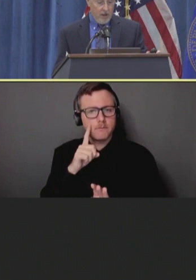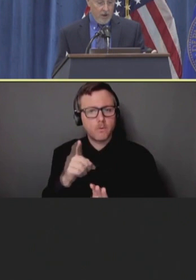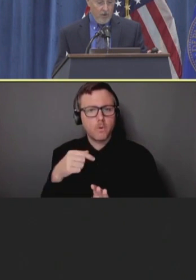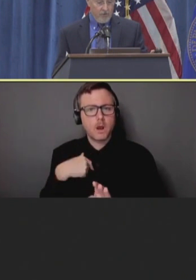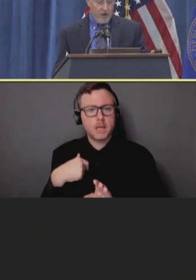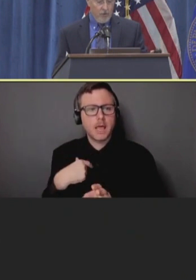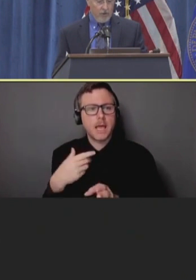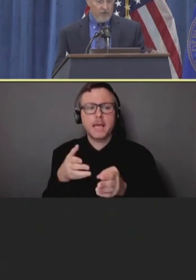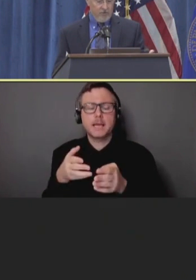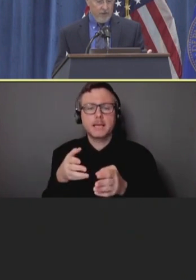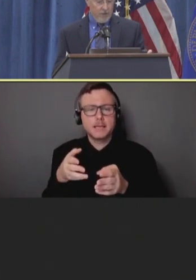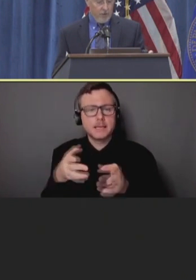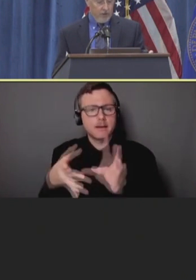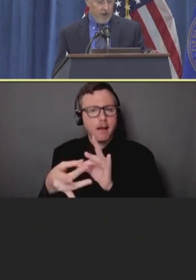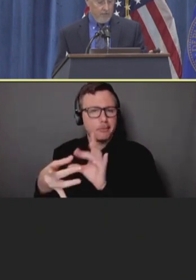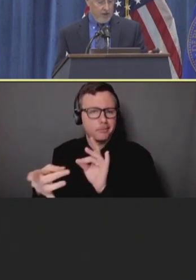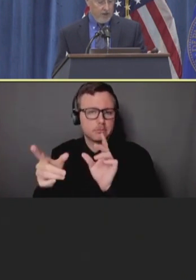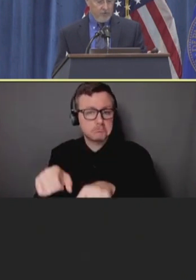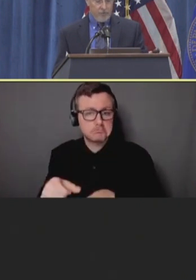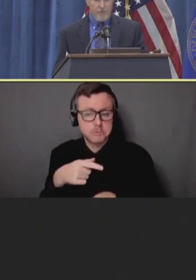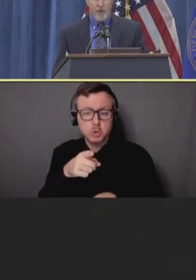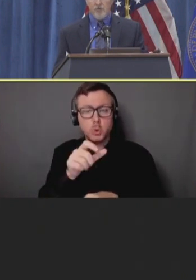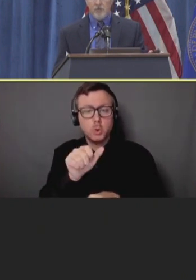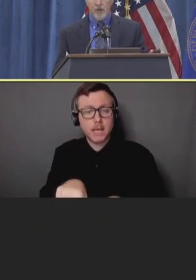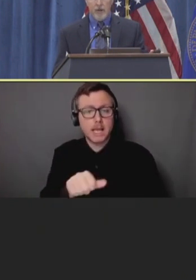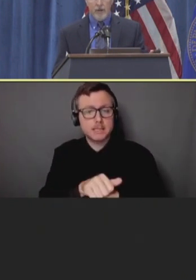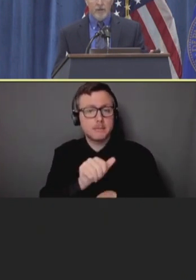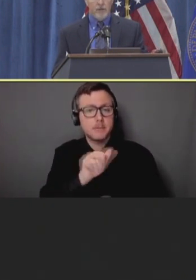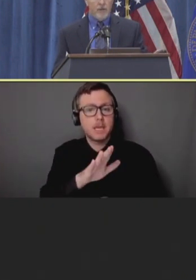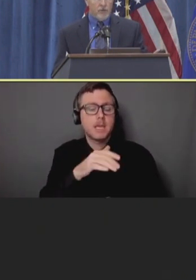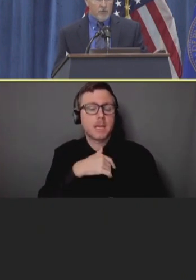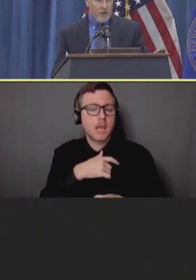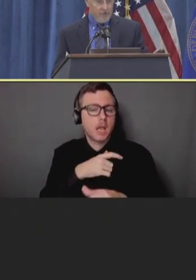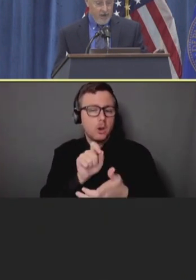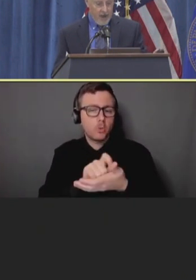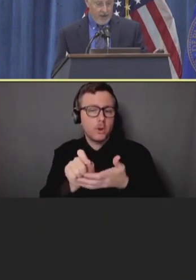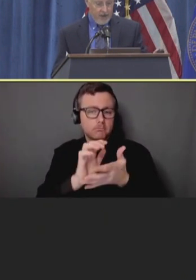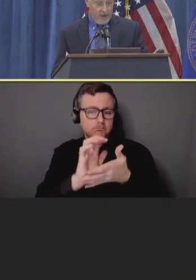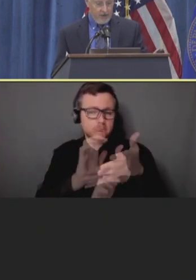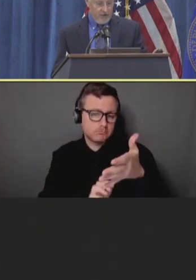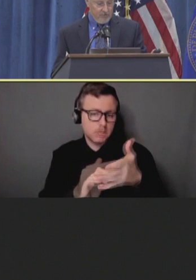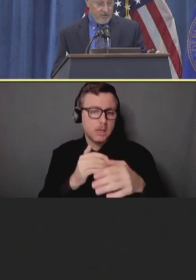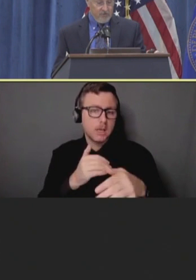However, anyone can submit a written comment up to three pages in length to NVAC at HHS.gov,